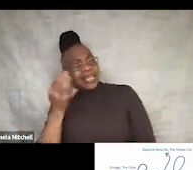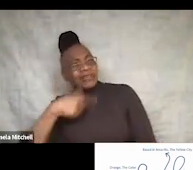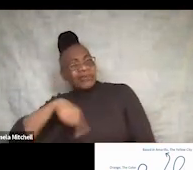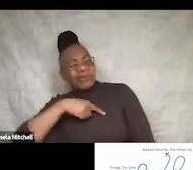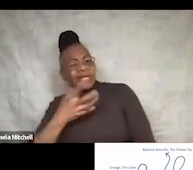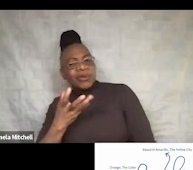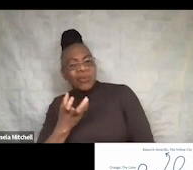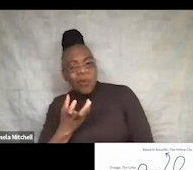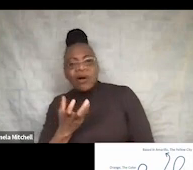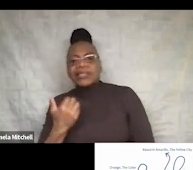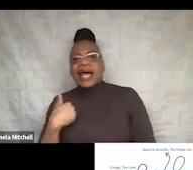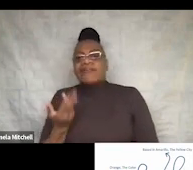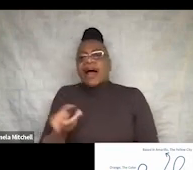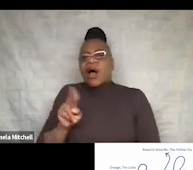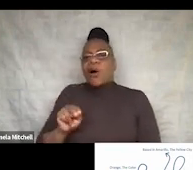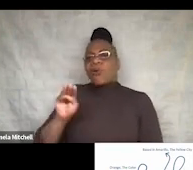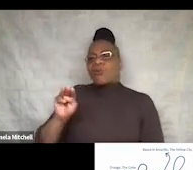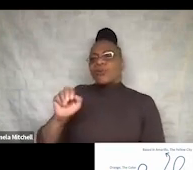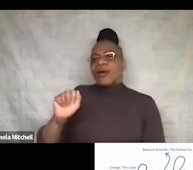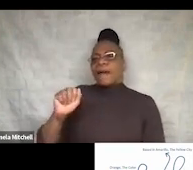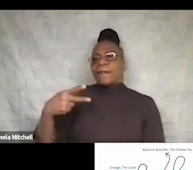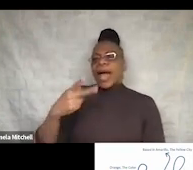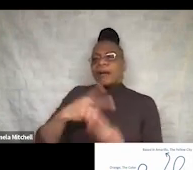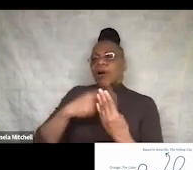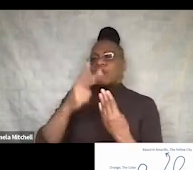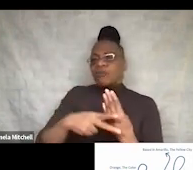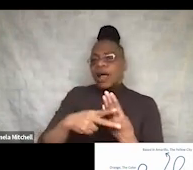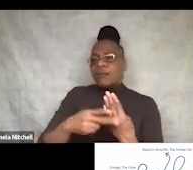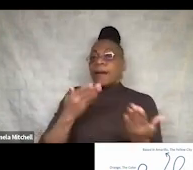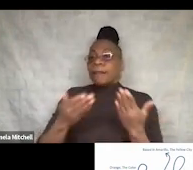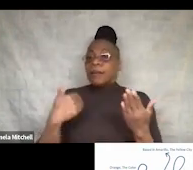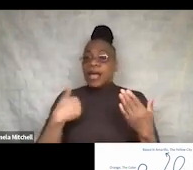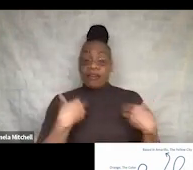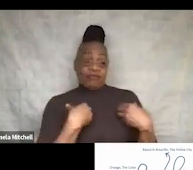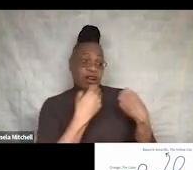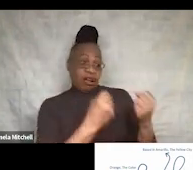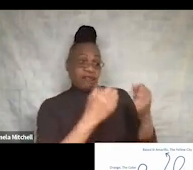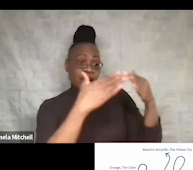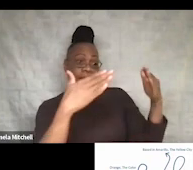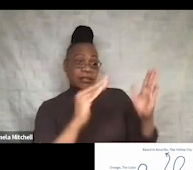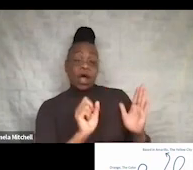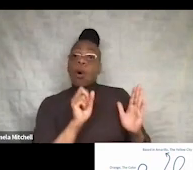for example, and maybe recovery housing, or do we wanna partner with some existing organizations?